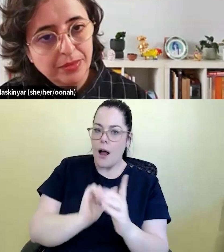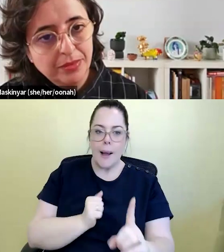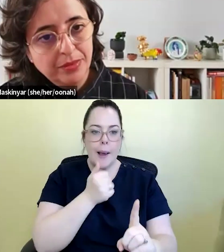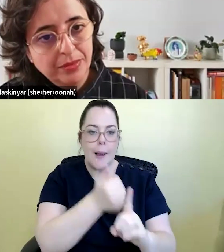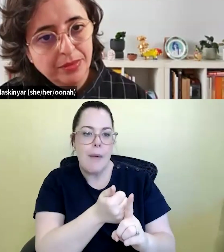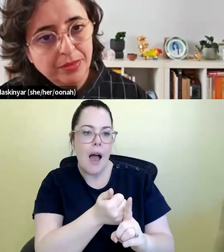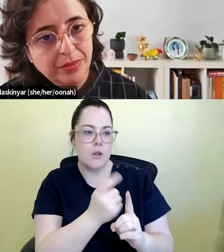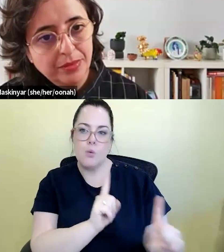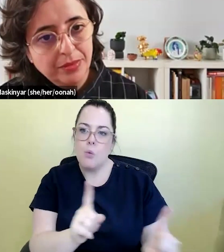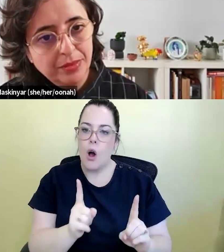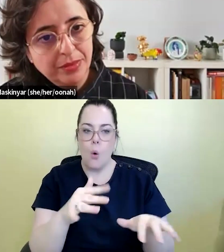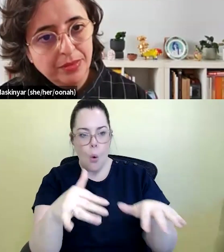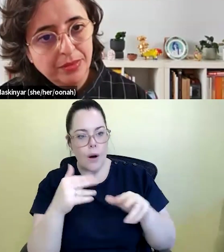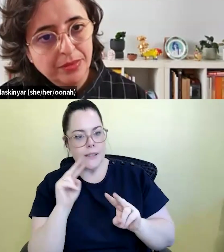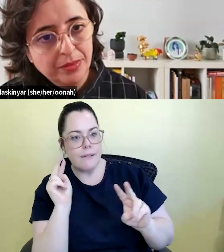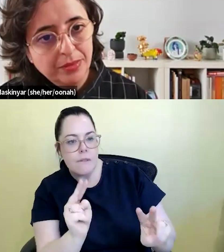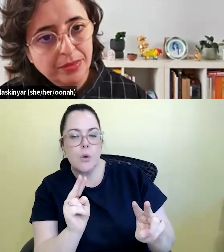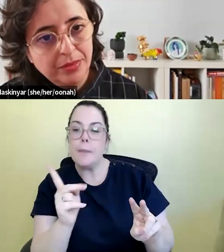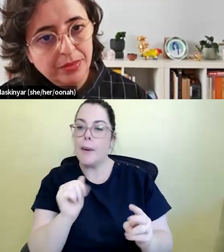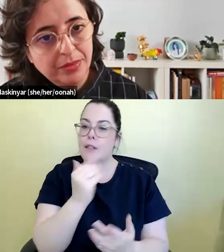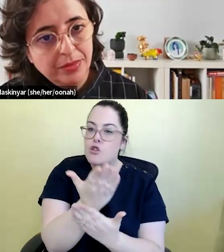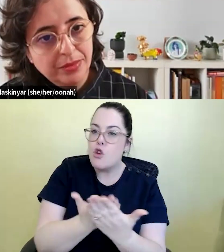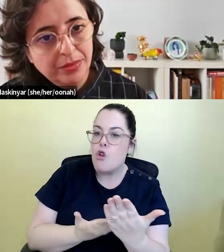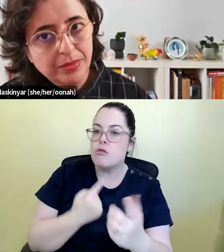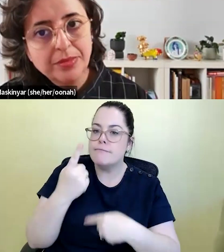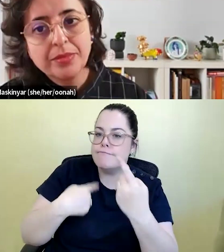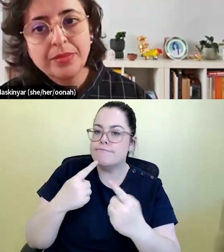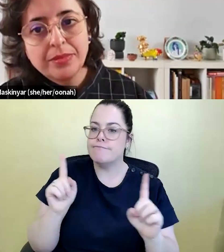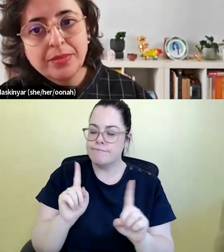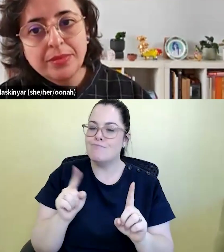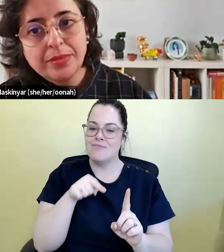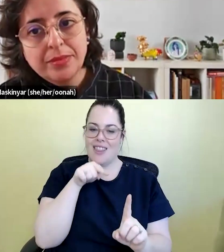what the impact could be for the storytelling that goes beyond it. That is the conversation